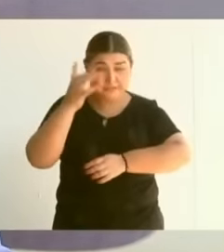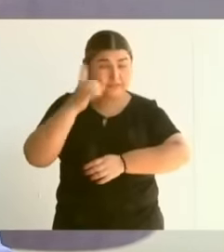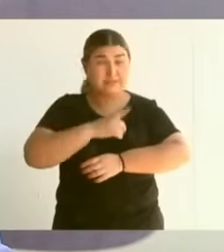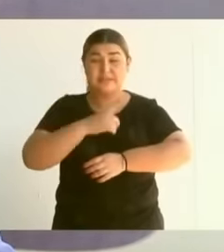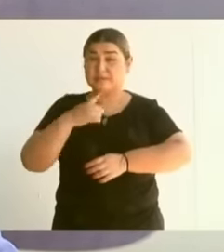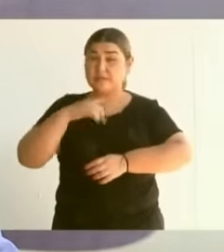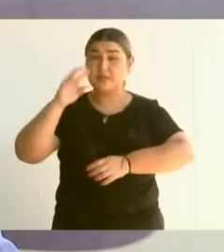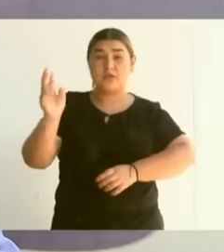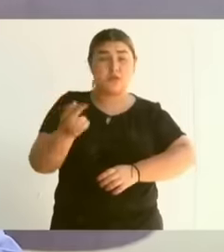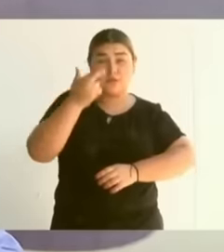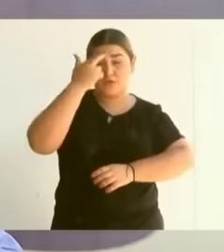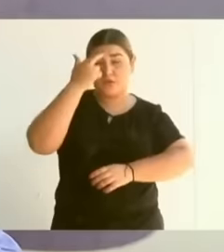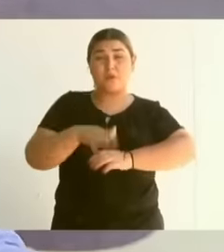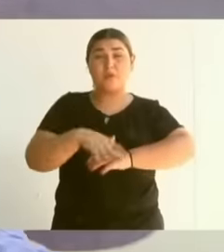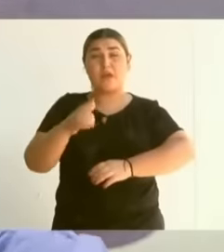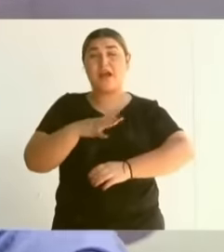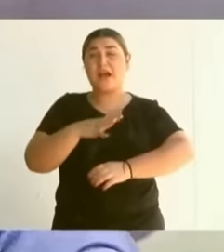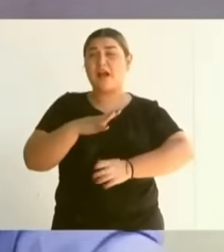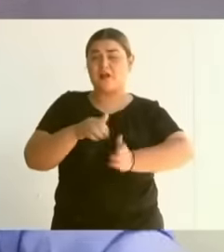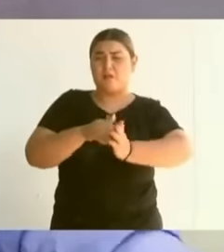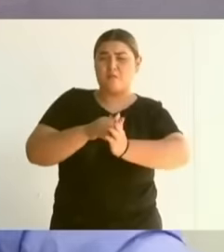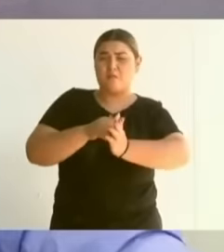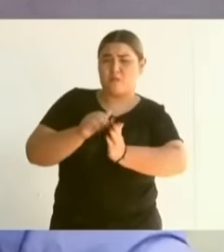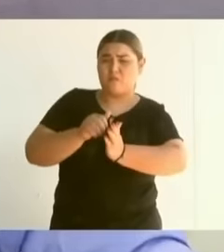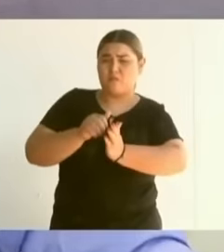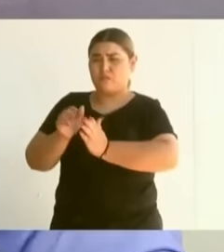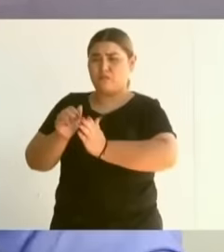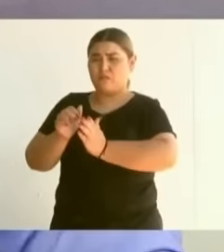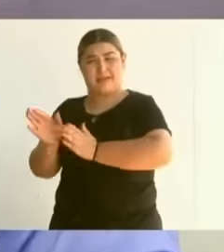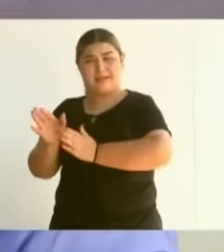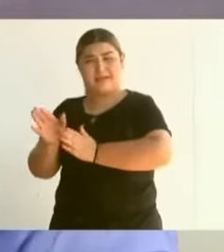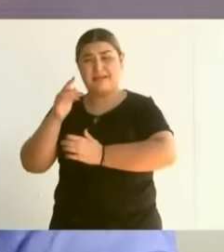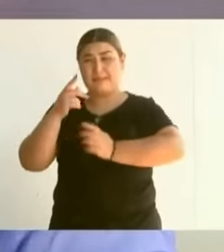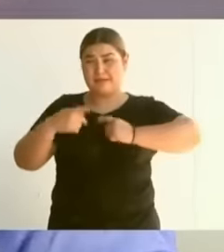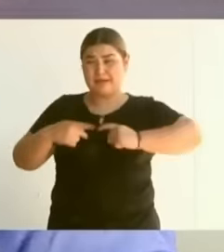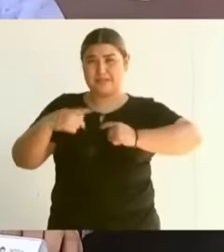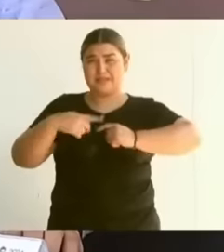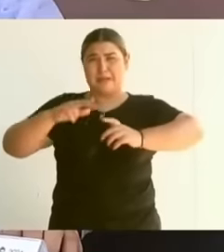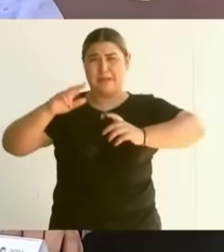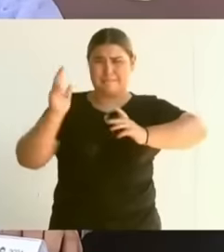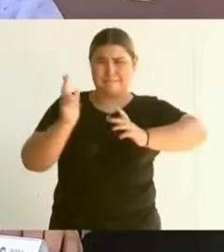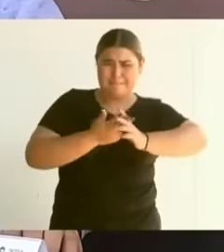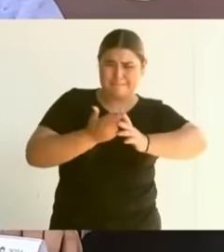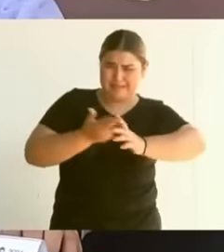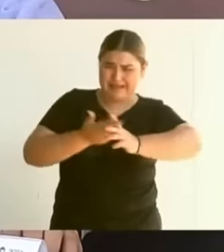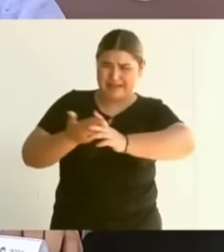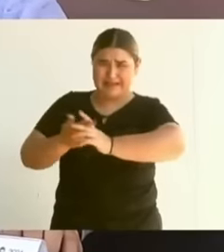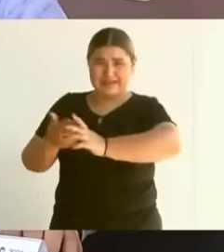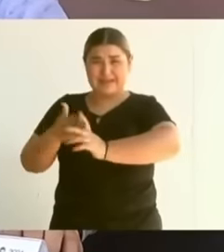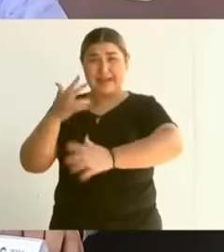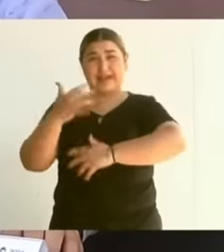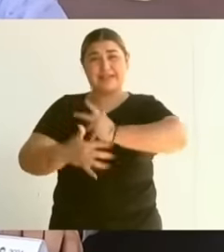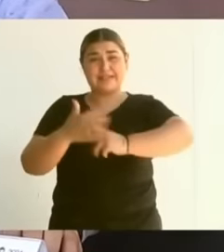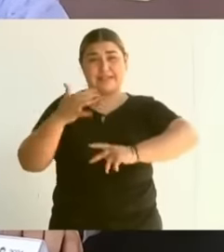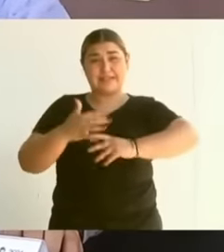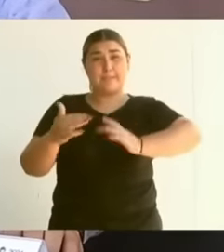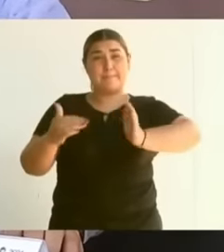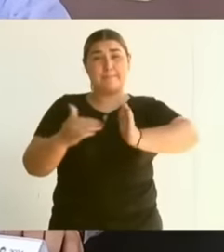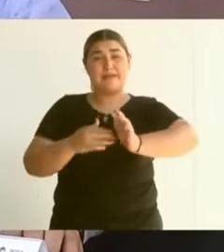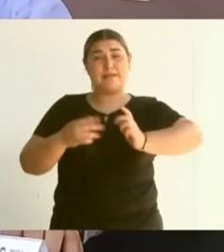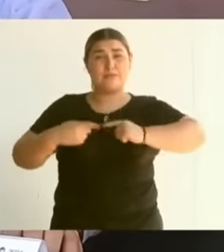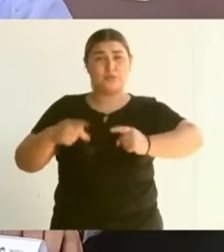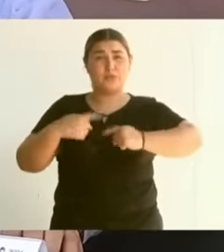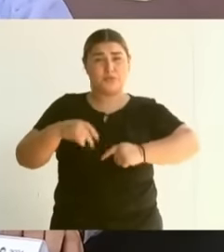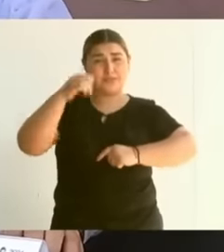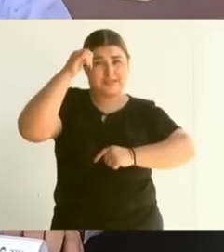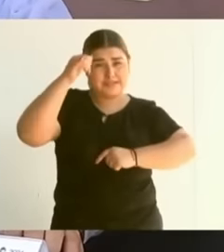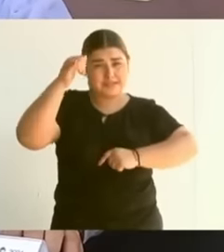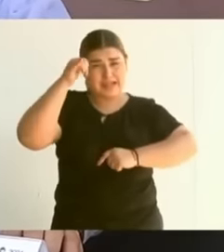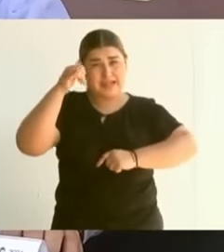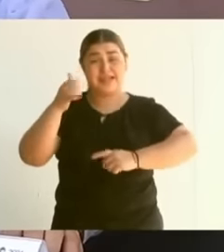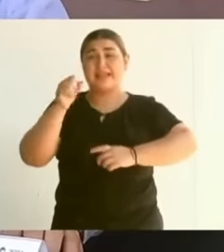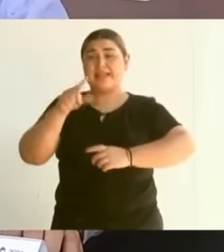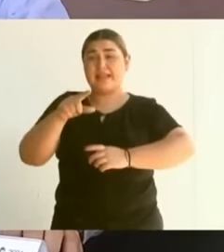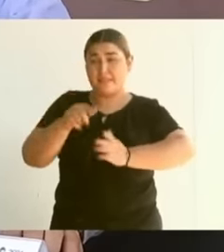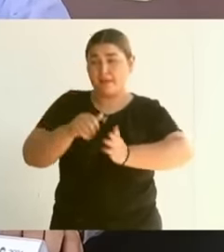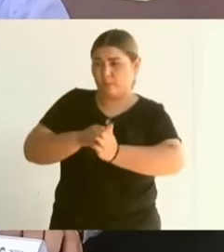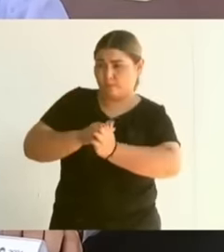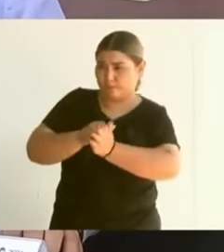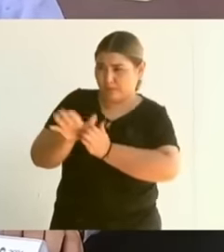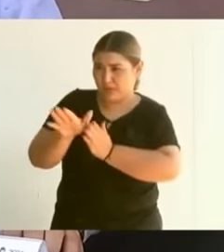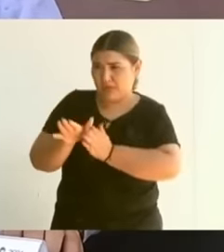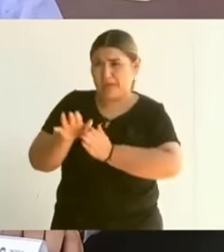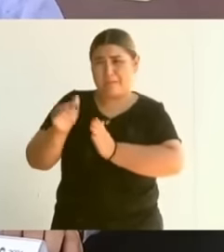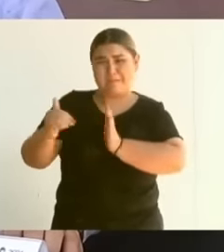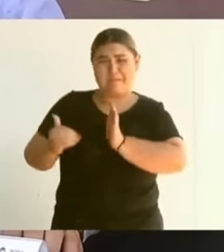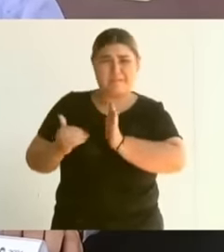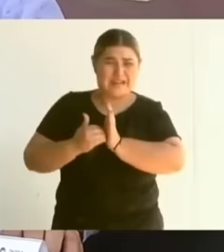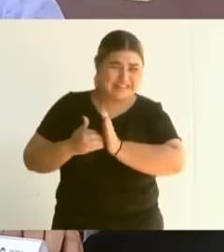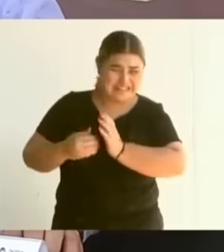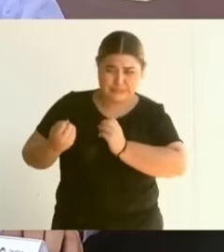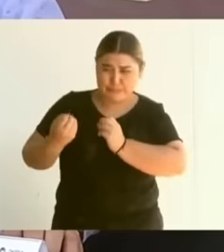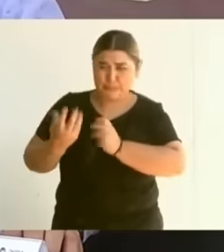It is estimated that 15,000 Yaquis were murdered and thousands were also deported